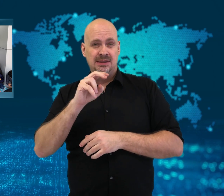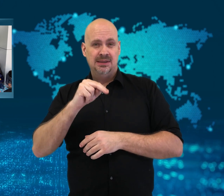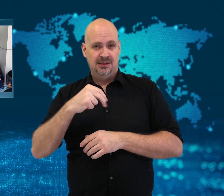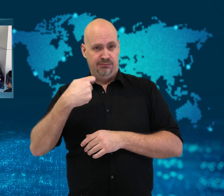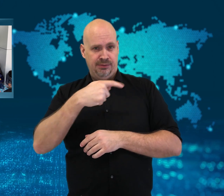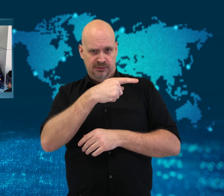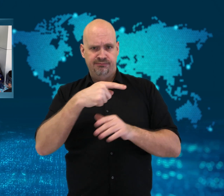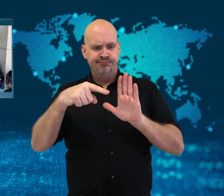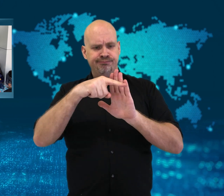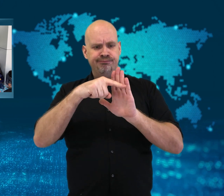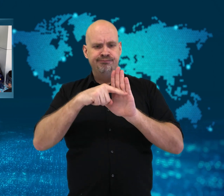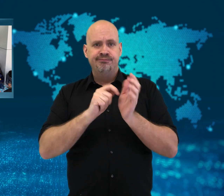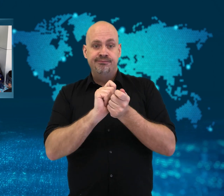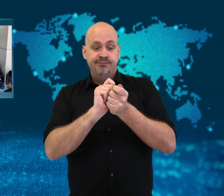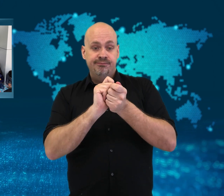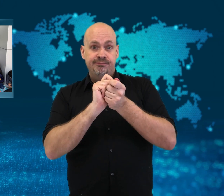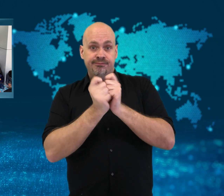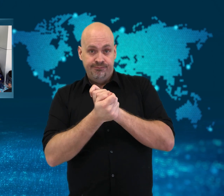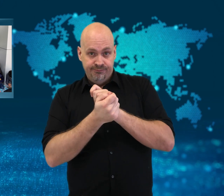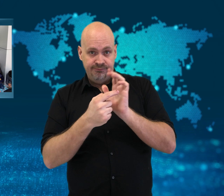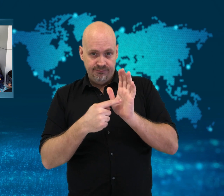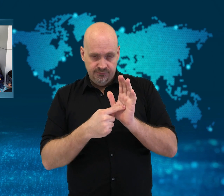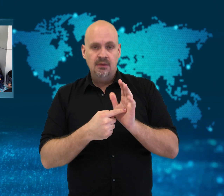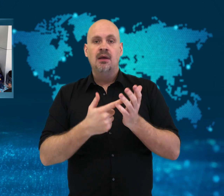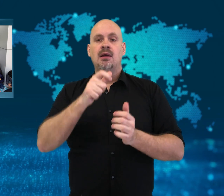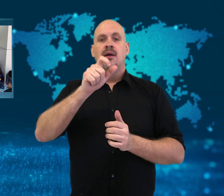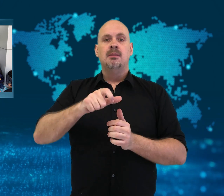testing because of overcrowding.